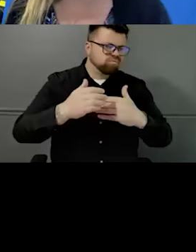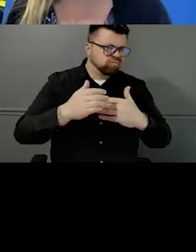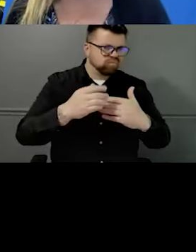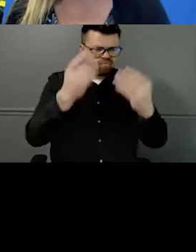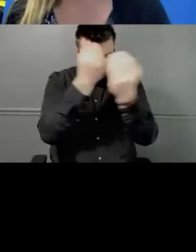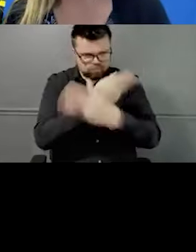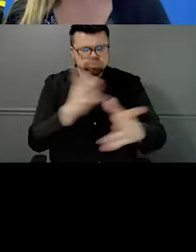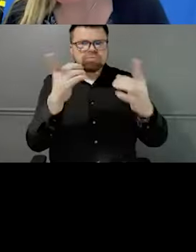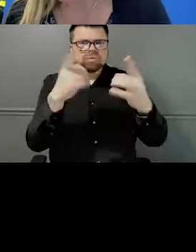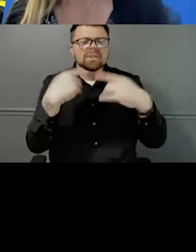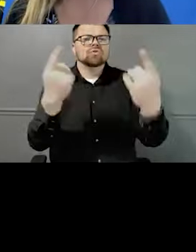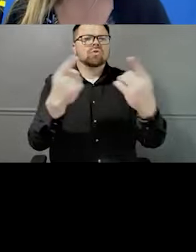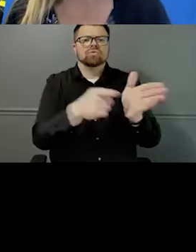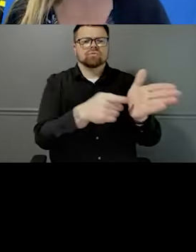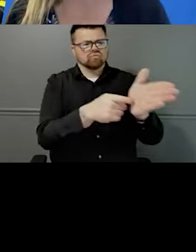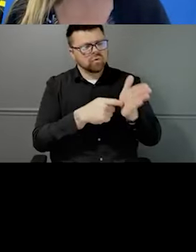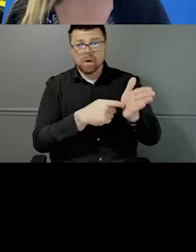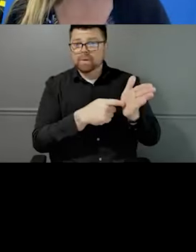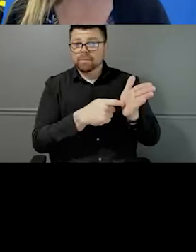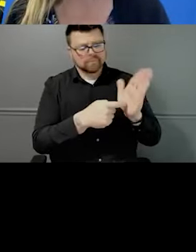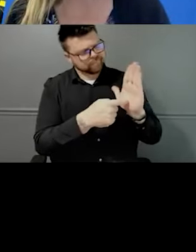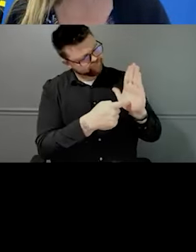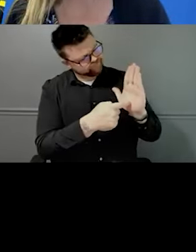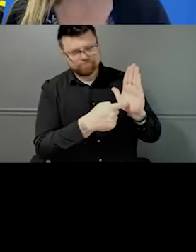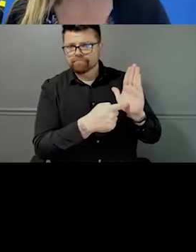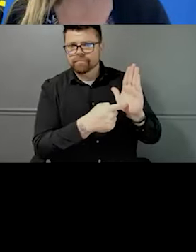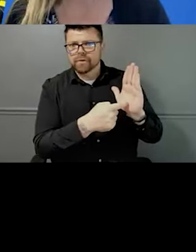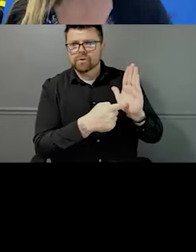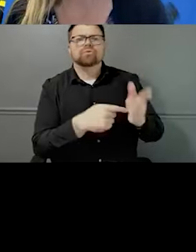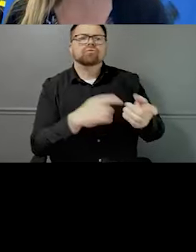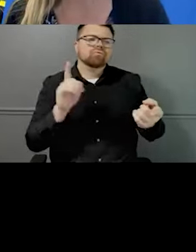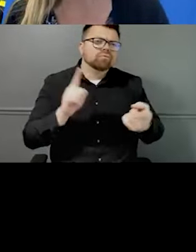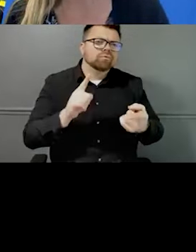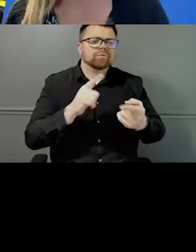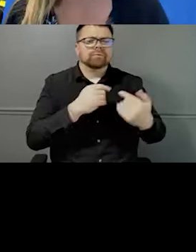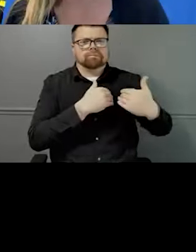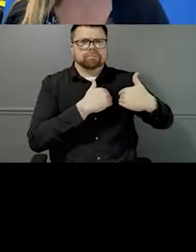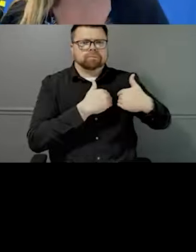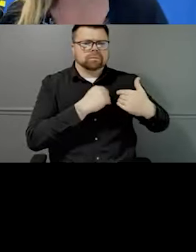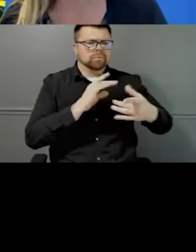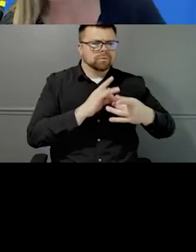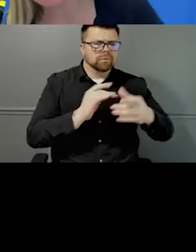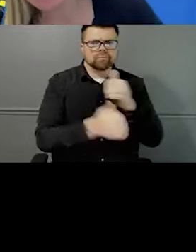to relieve the administrative burden for senior key personnel on proposals